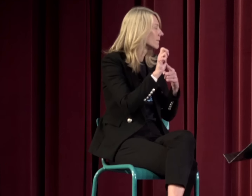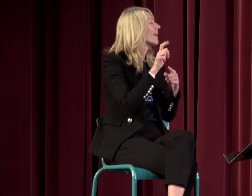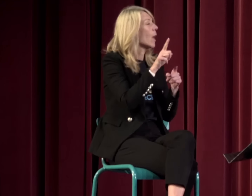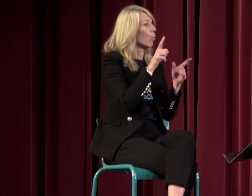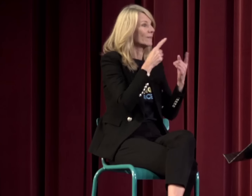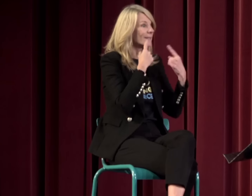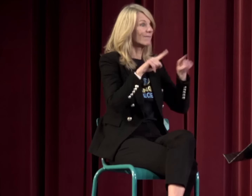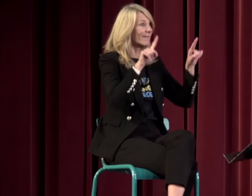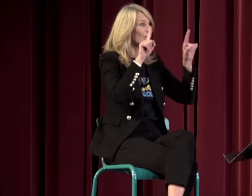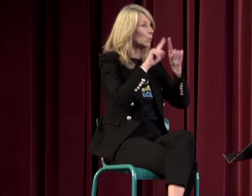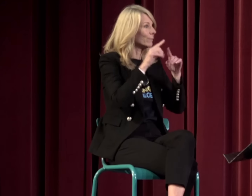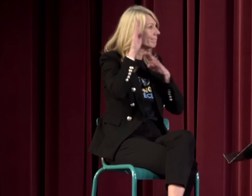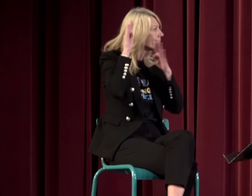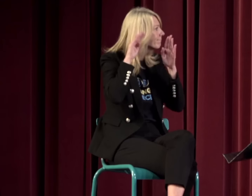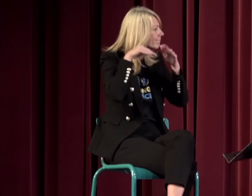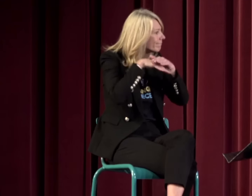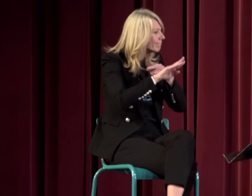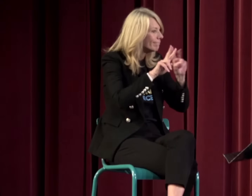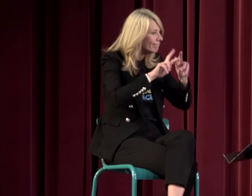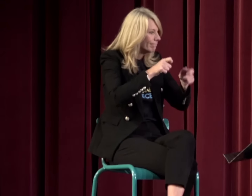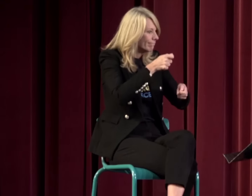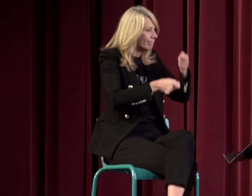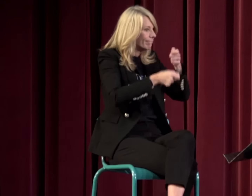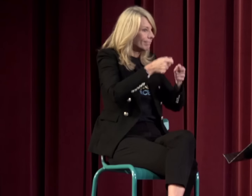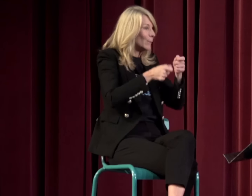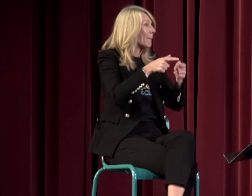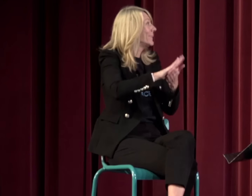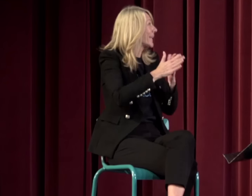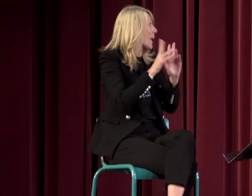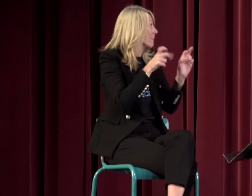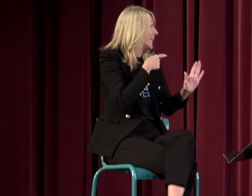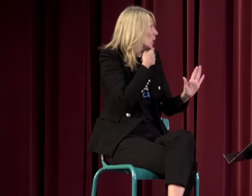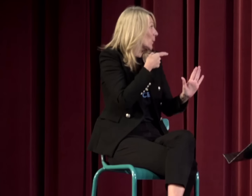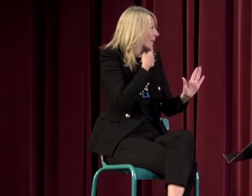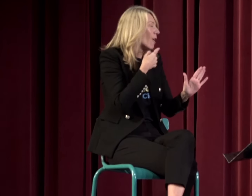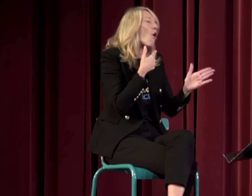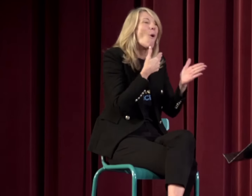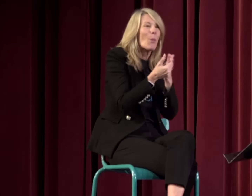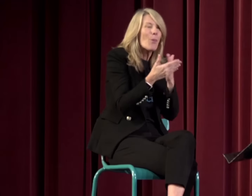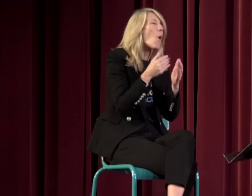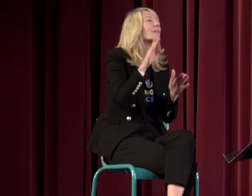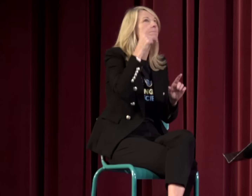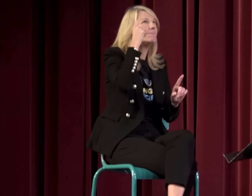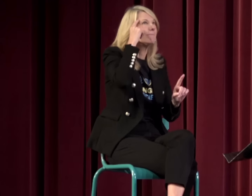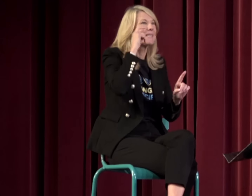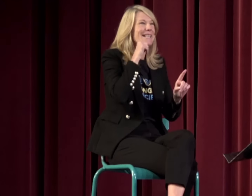and they were able to edit the gene, in order to make him hearing.